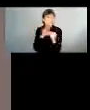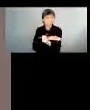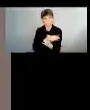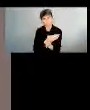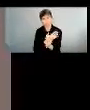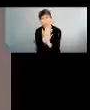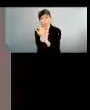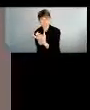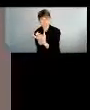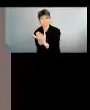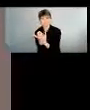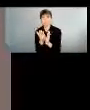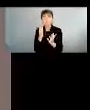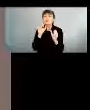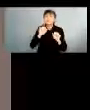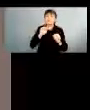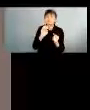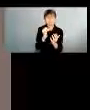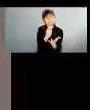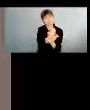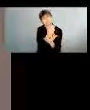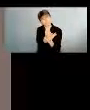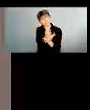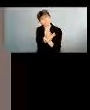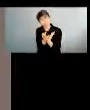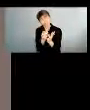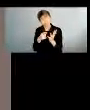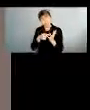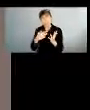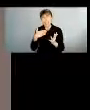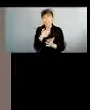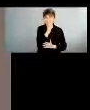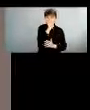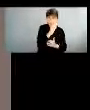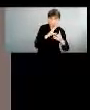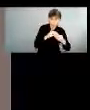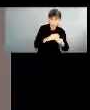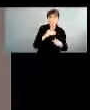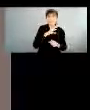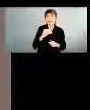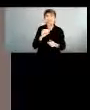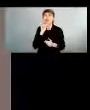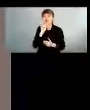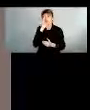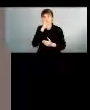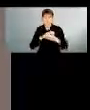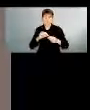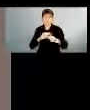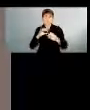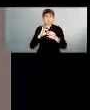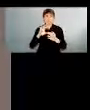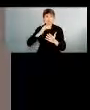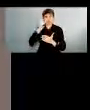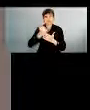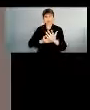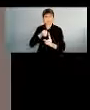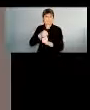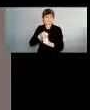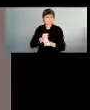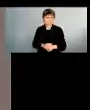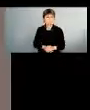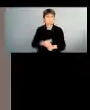that speak to artistic impact more indirectly. The second criteria, which in past years was